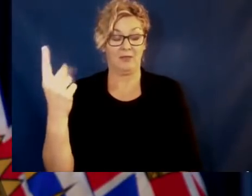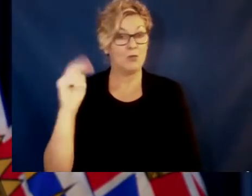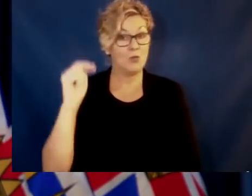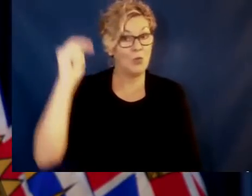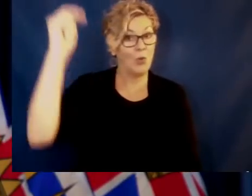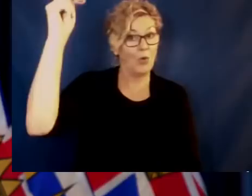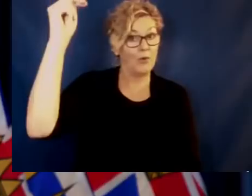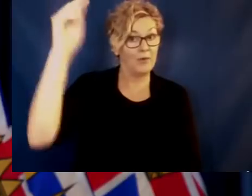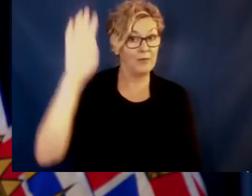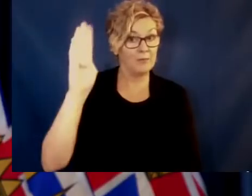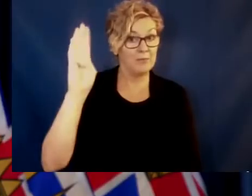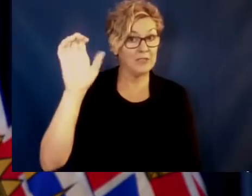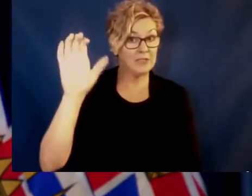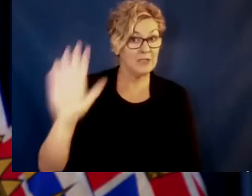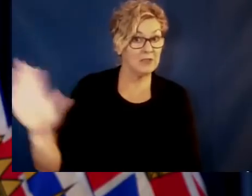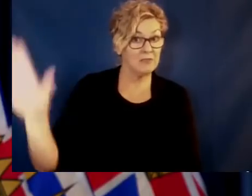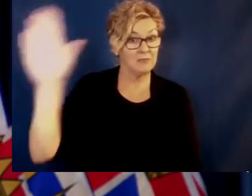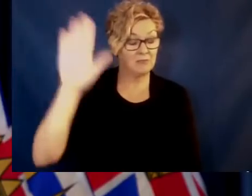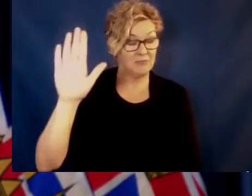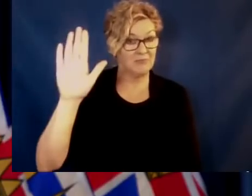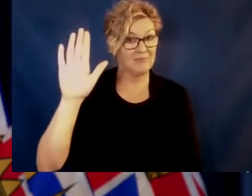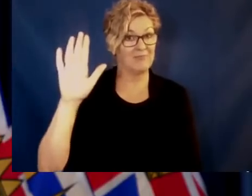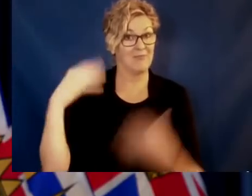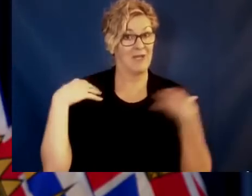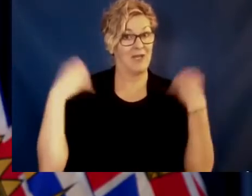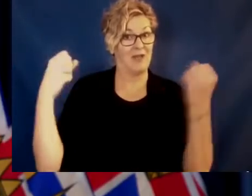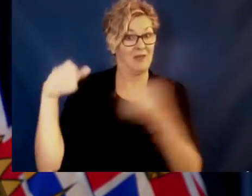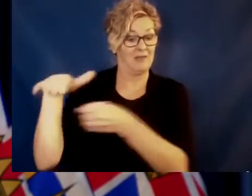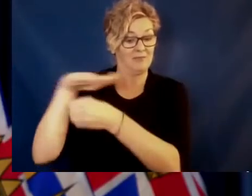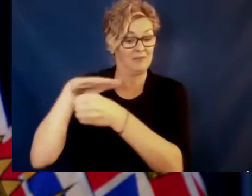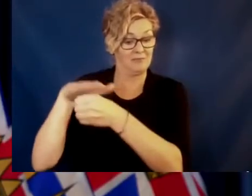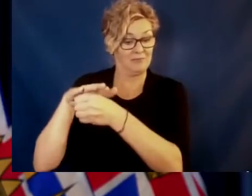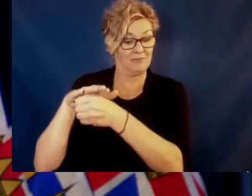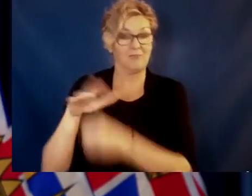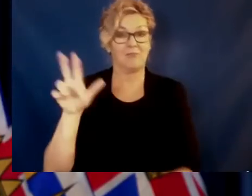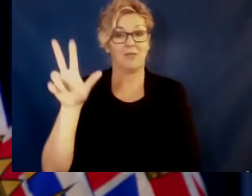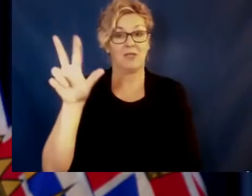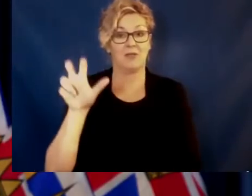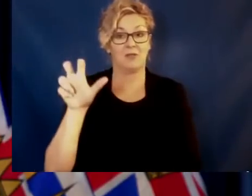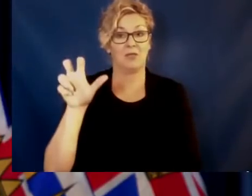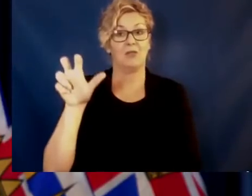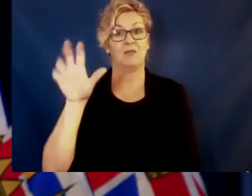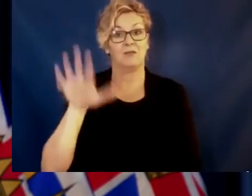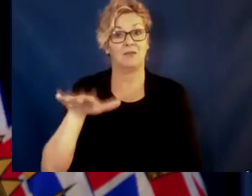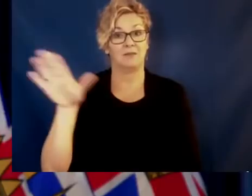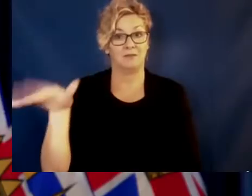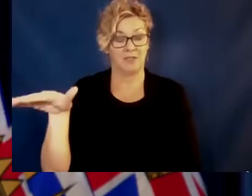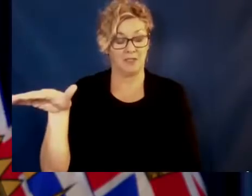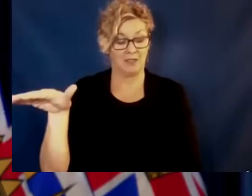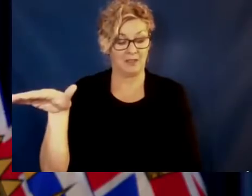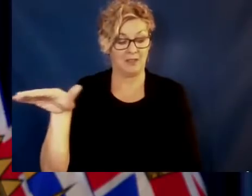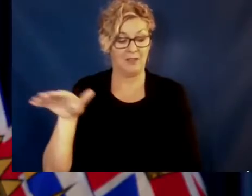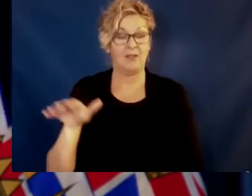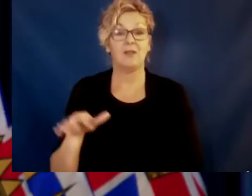reside outside of Canada. That has gone down to one due to a data correction